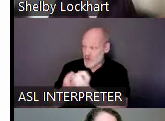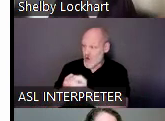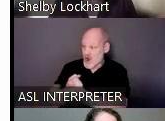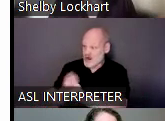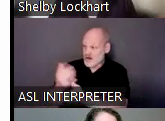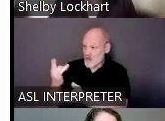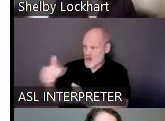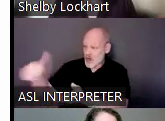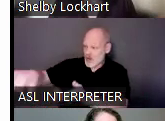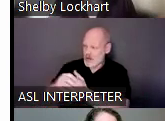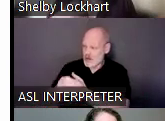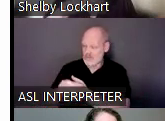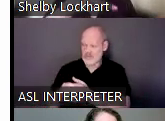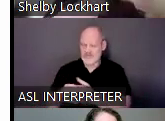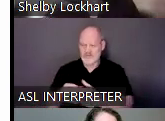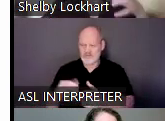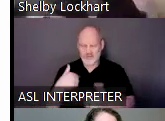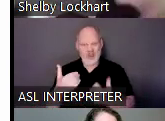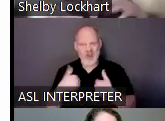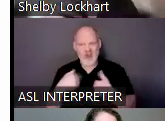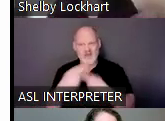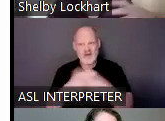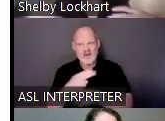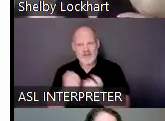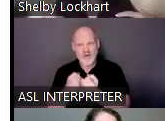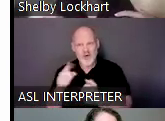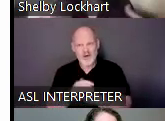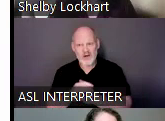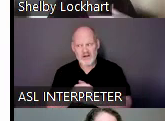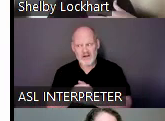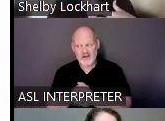supports in place? Do we have pockets of goodness in our system where some staff